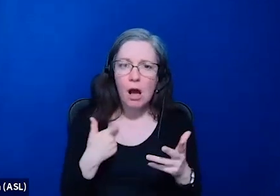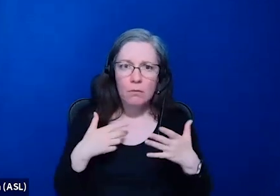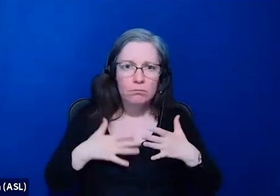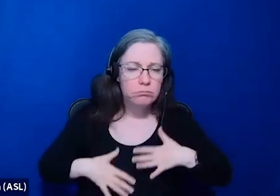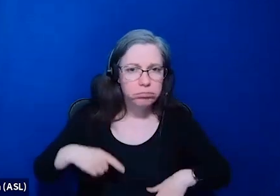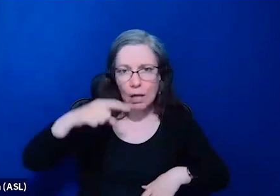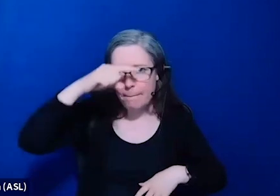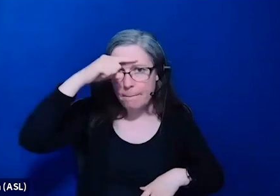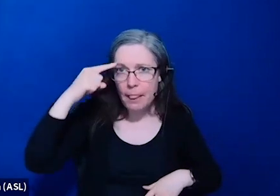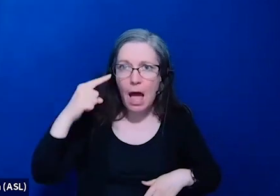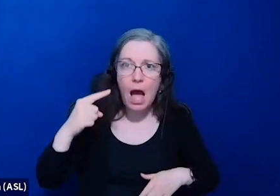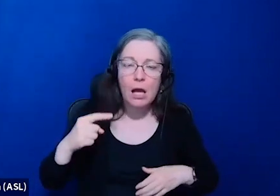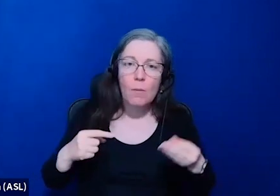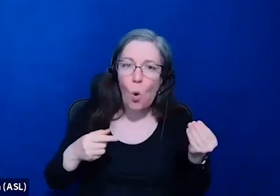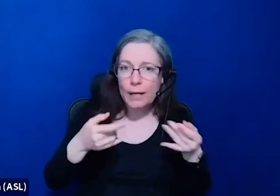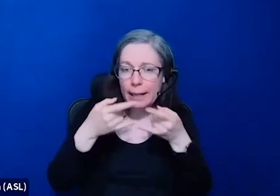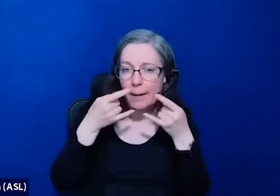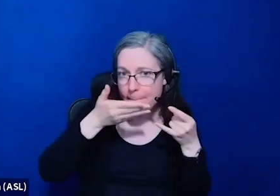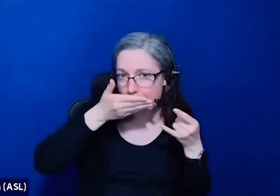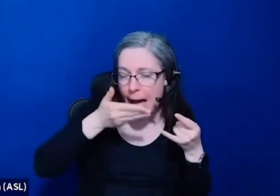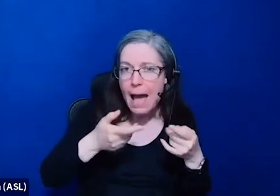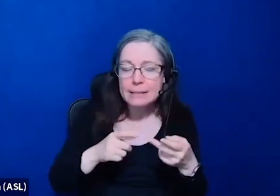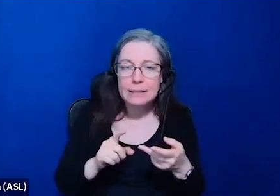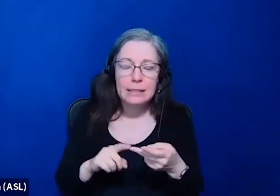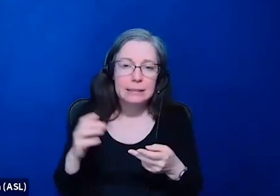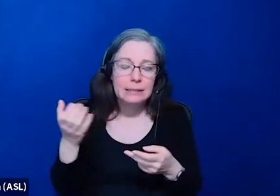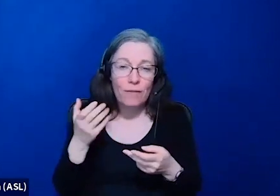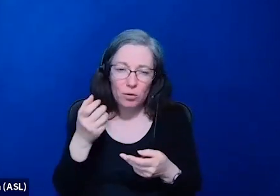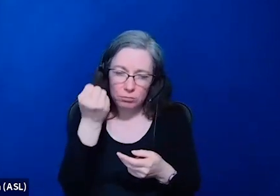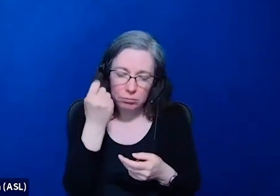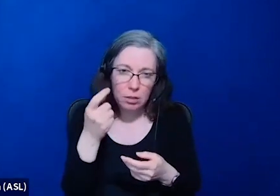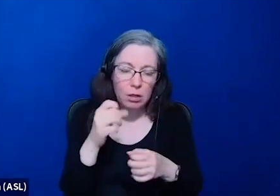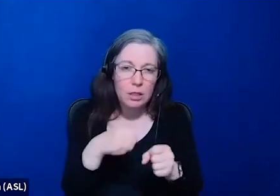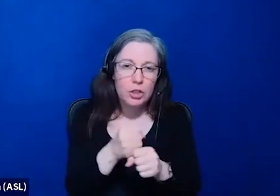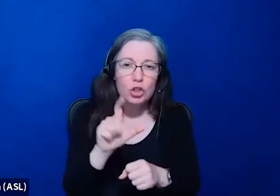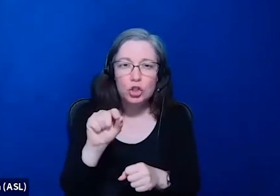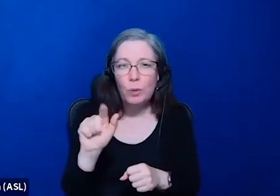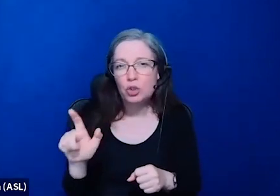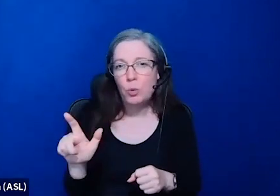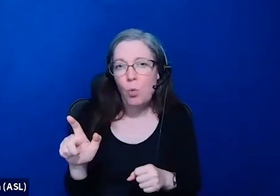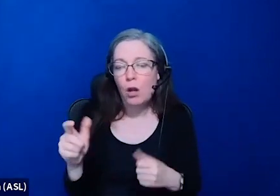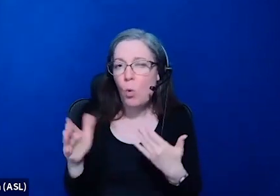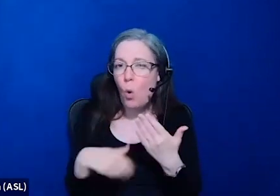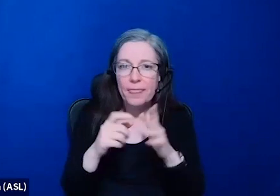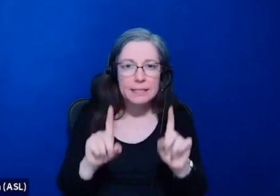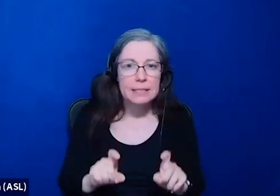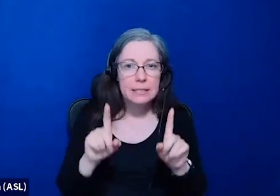I'm holding a mask and a cell phone. This was in 2021. All the testing was done with N95 masks.